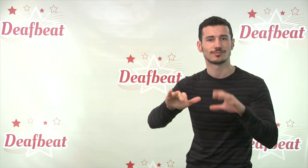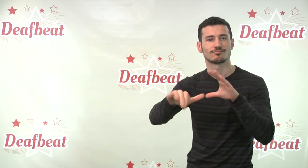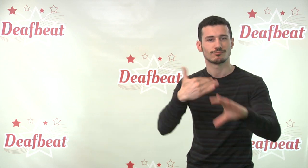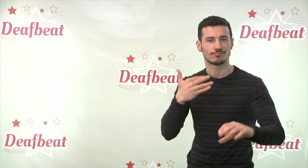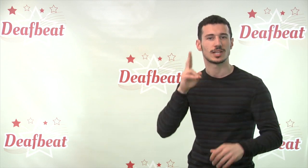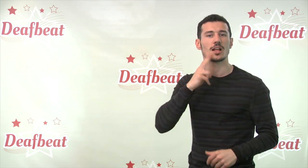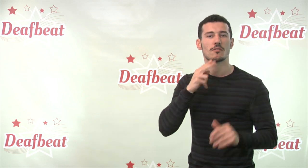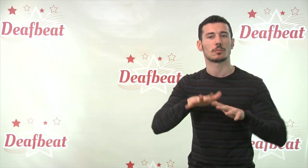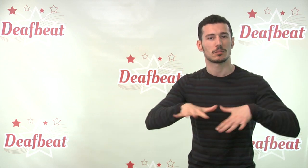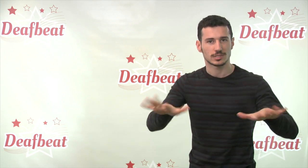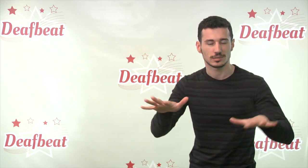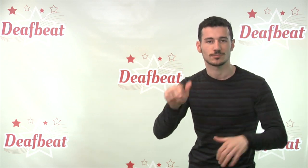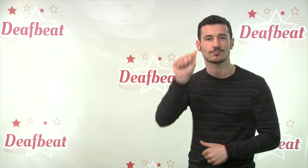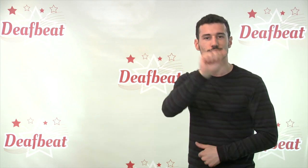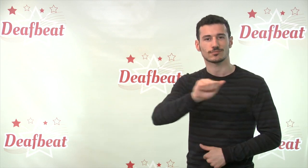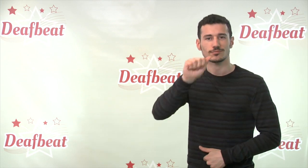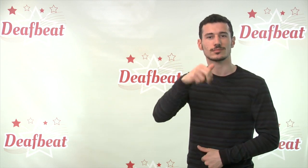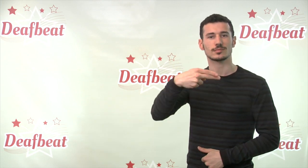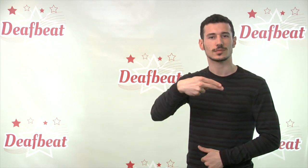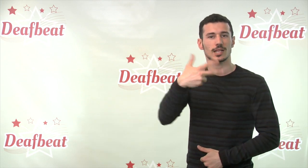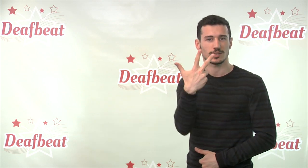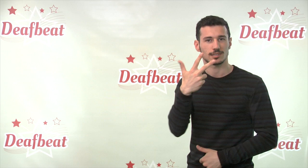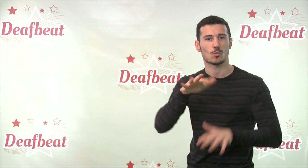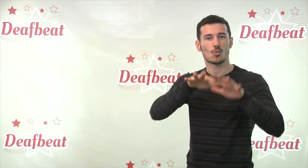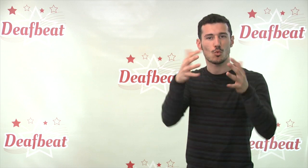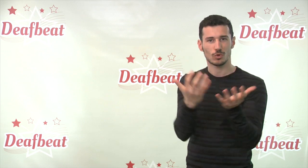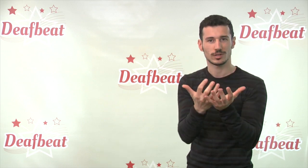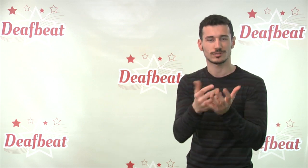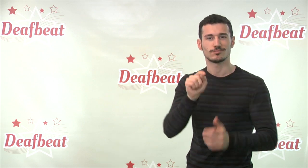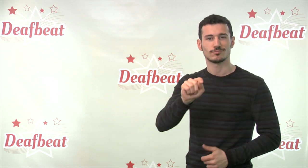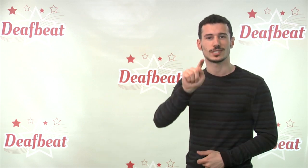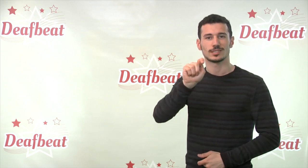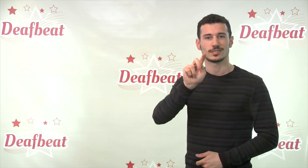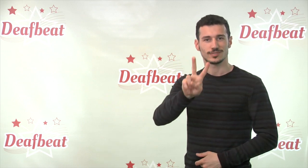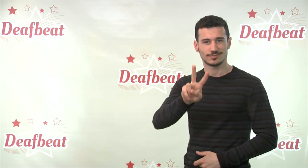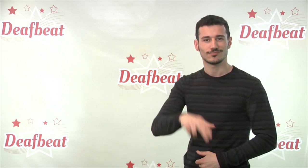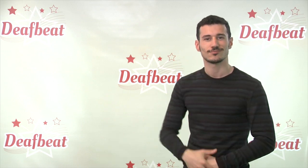Send your information, photos and videos to Deafbeat@H3world.tv